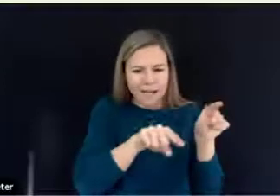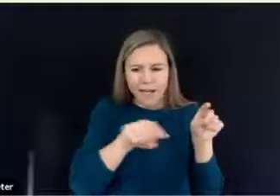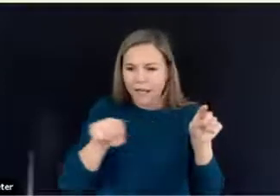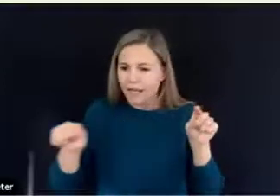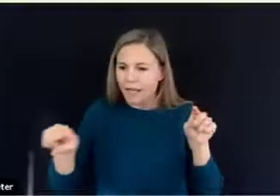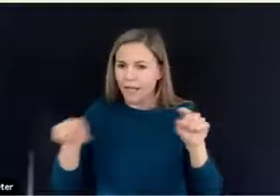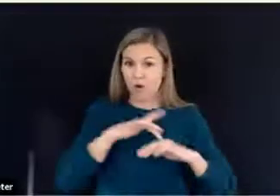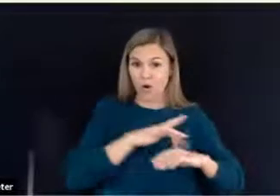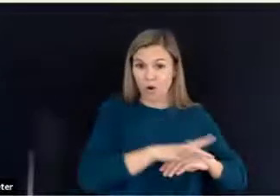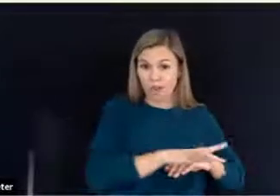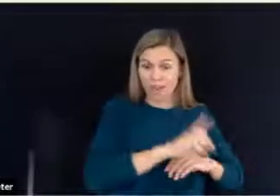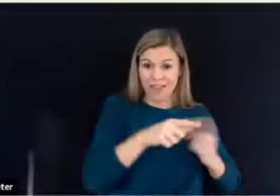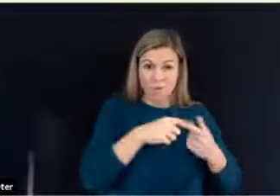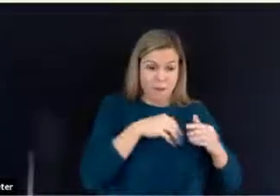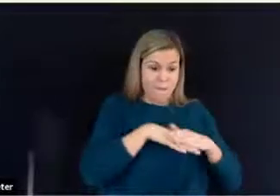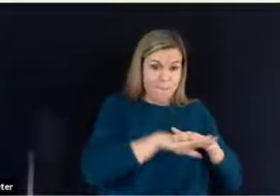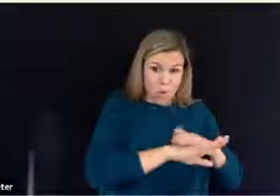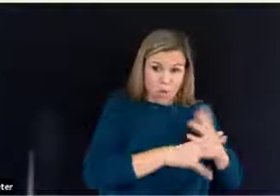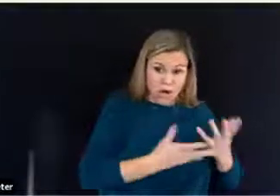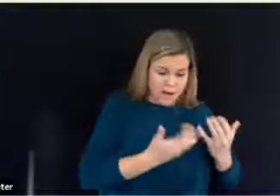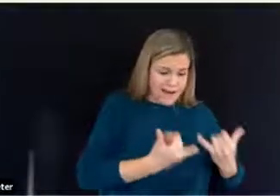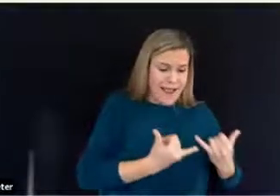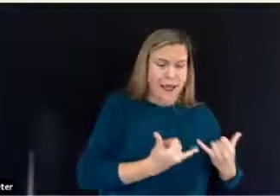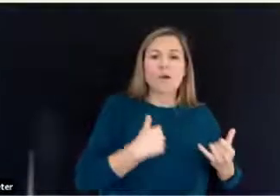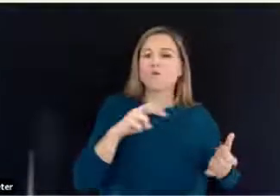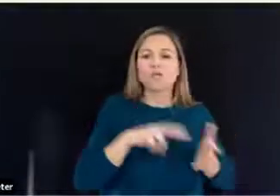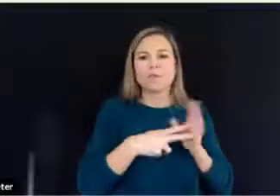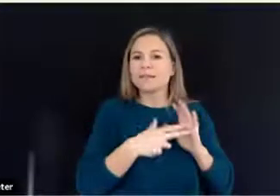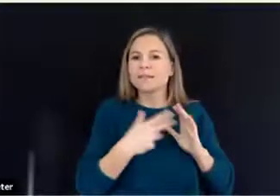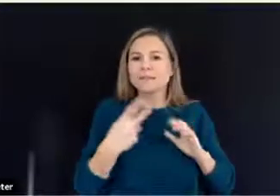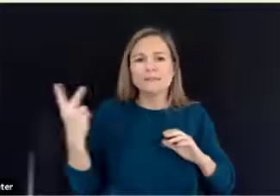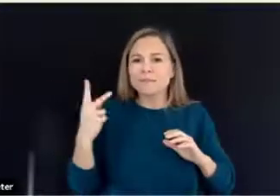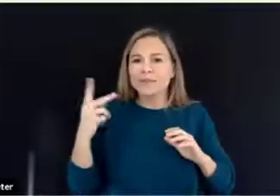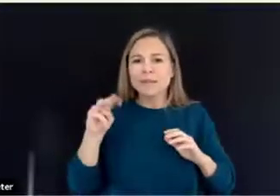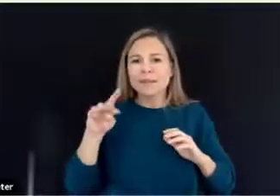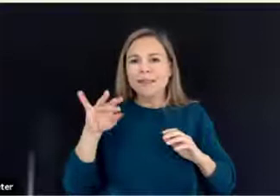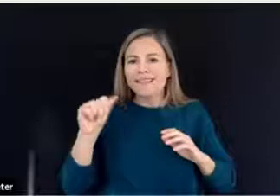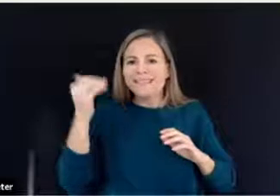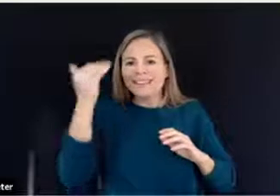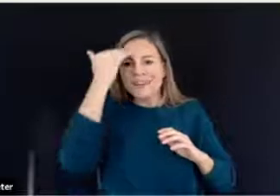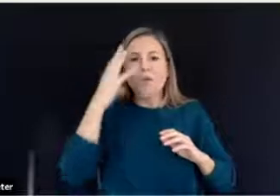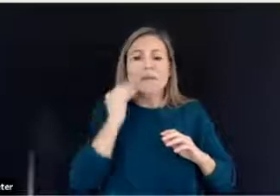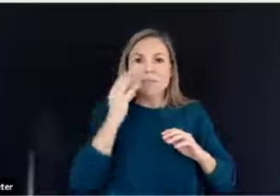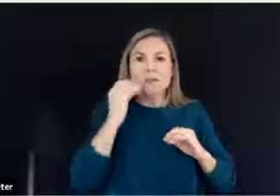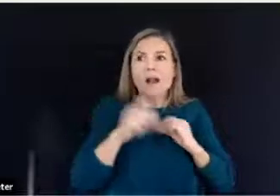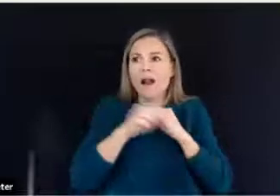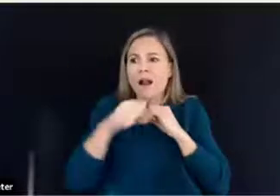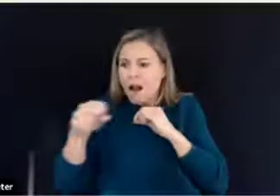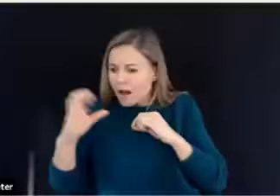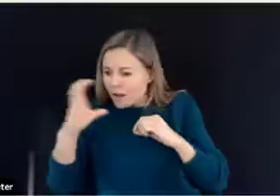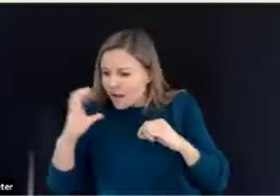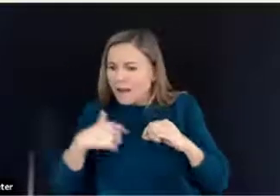eliminates that lengthy diagnostic odyssey that Melissa and I both and so many other families have experienced.